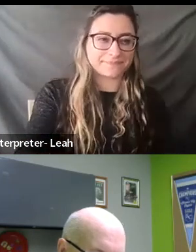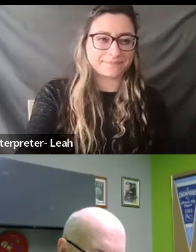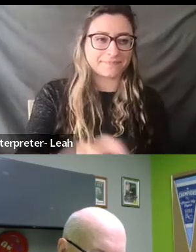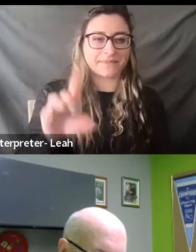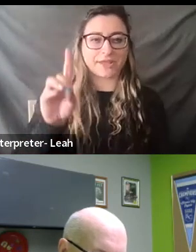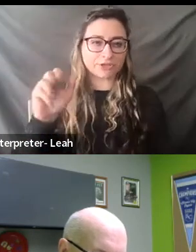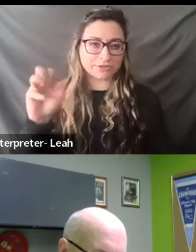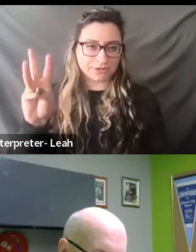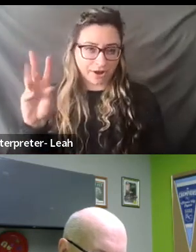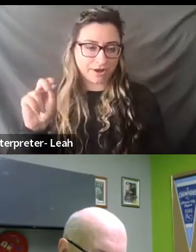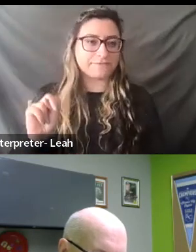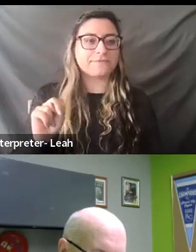I want to pass it over to Dawn and Marcie to see if you have anything to add around barriers that you all have seen.